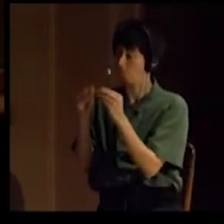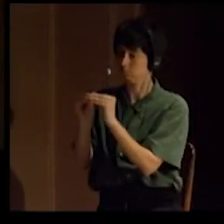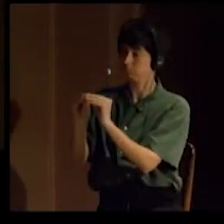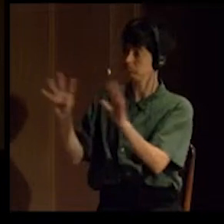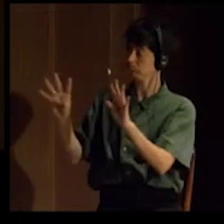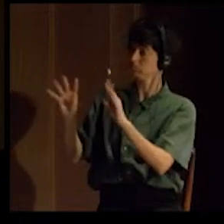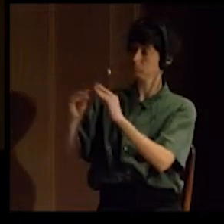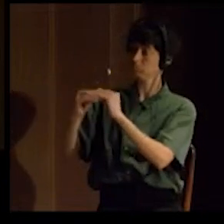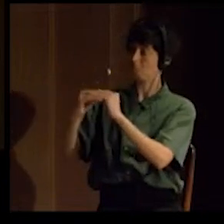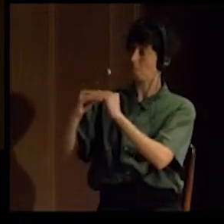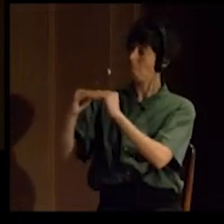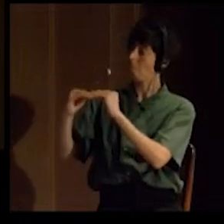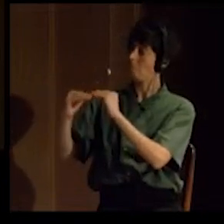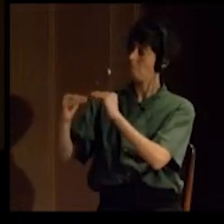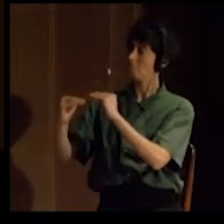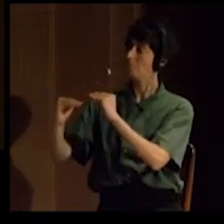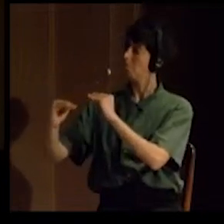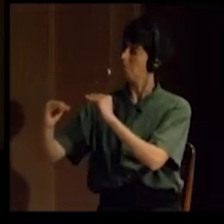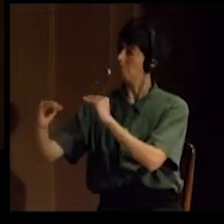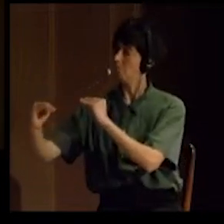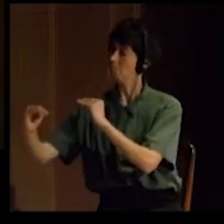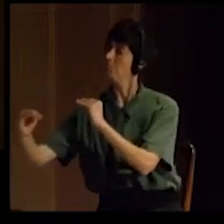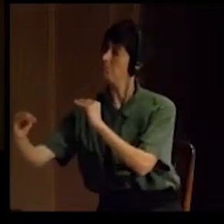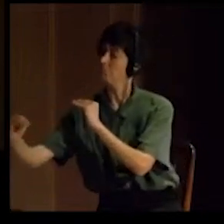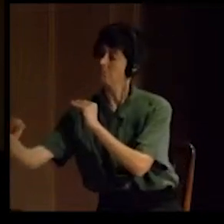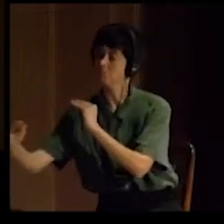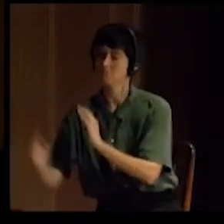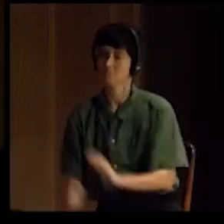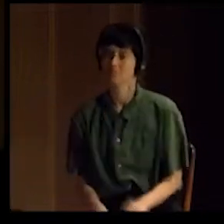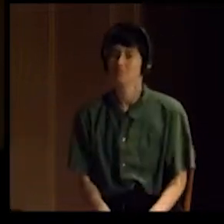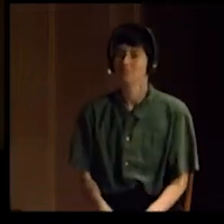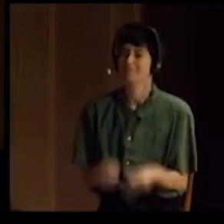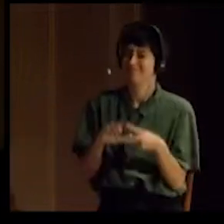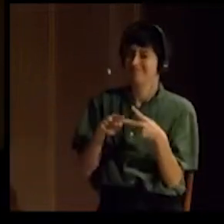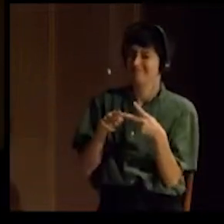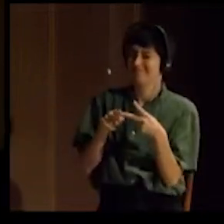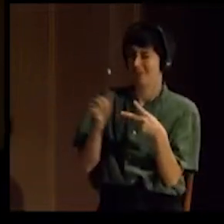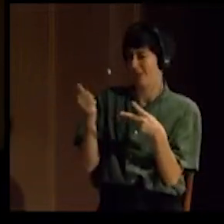So the second part of your question is bird feathers are,